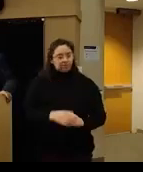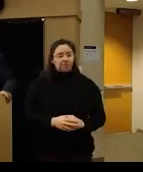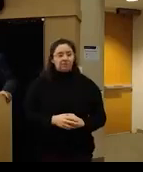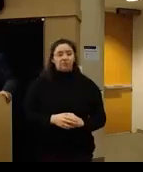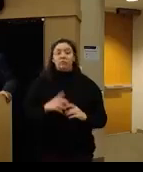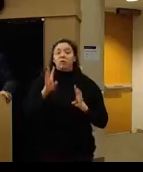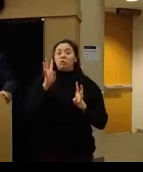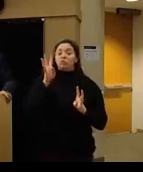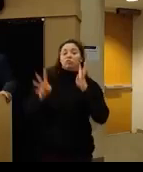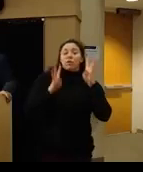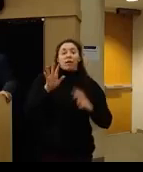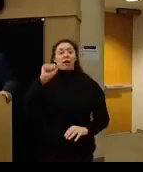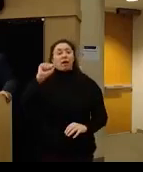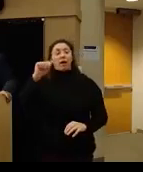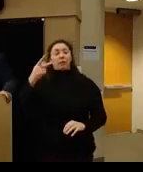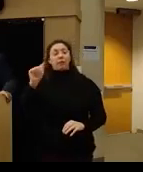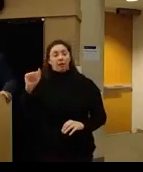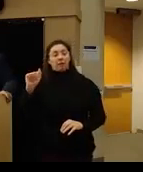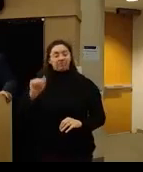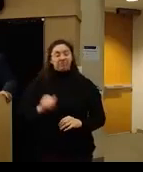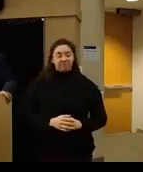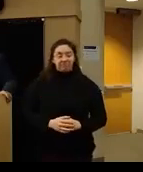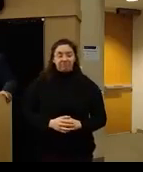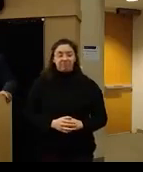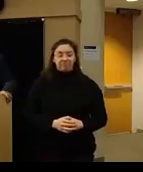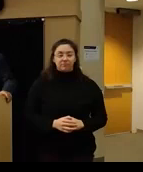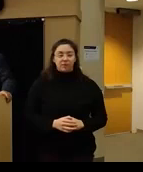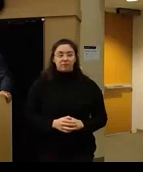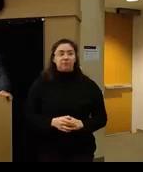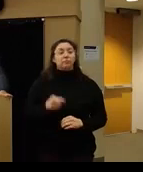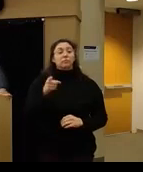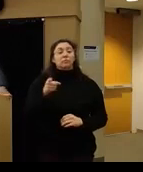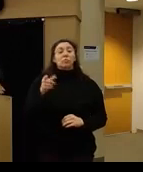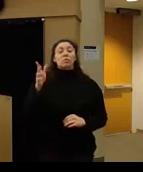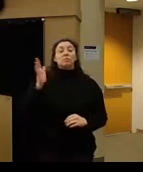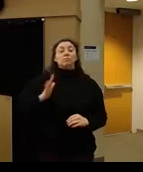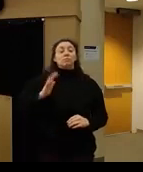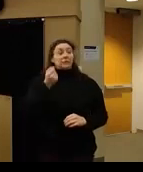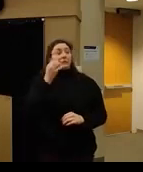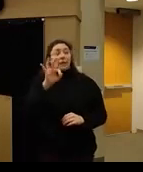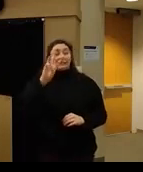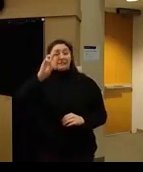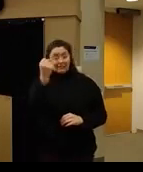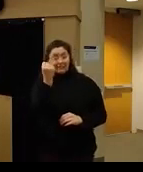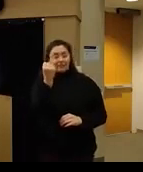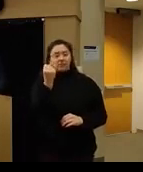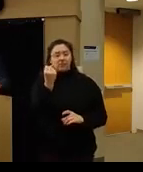they created the American Psychiatric association and it was only in the 1960s that they said hold a